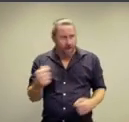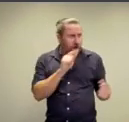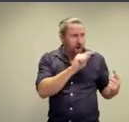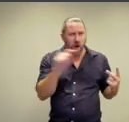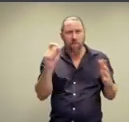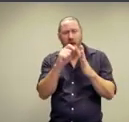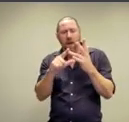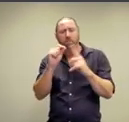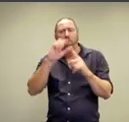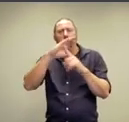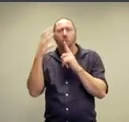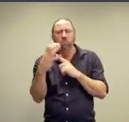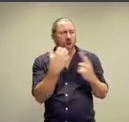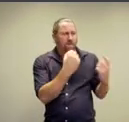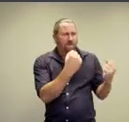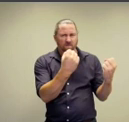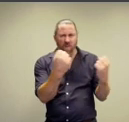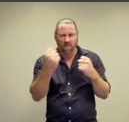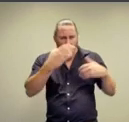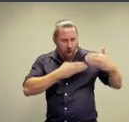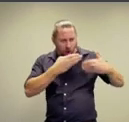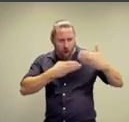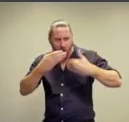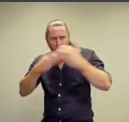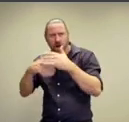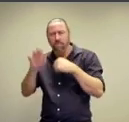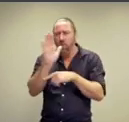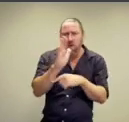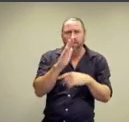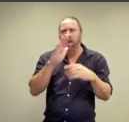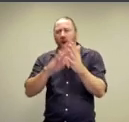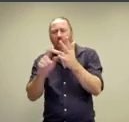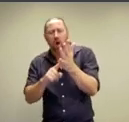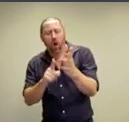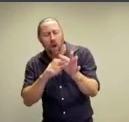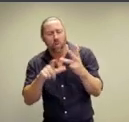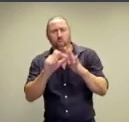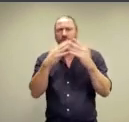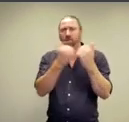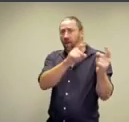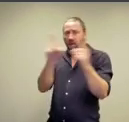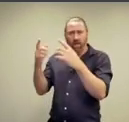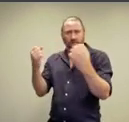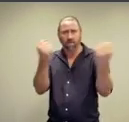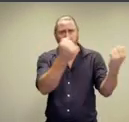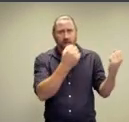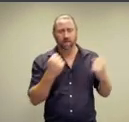endless and as I said I’m not going to dare to cover them today but I bring this point up because it's